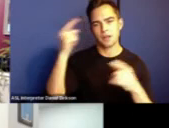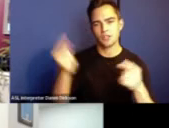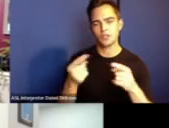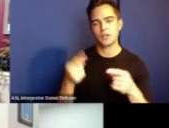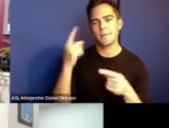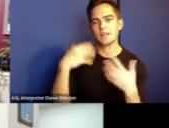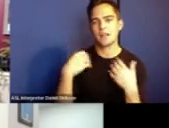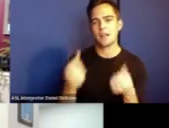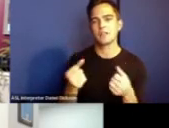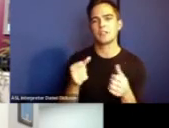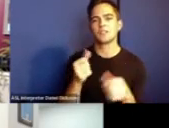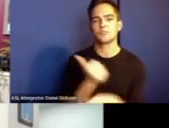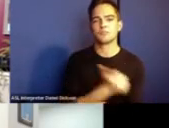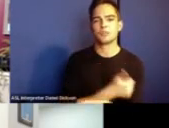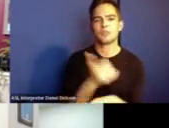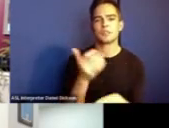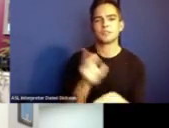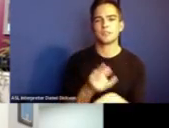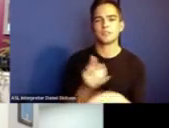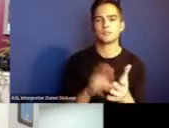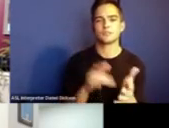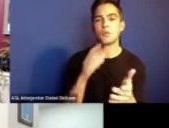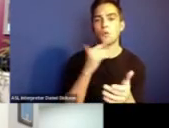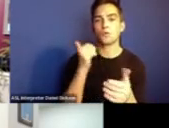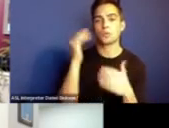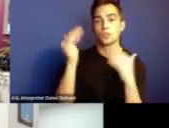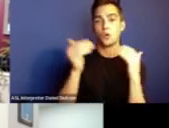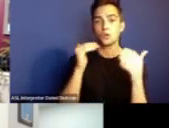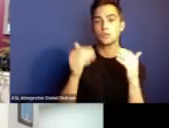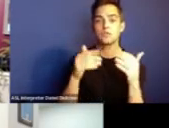substance use concerns, older adults, physical disabilities,